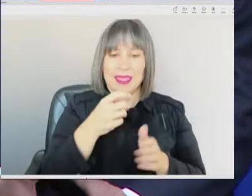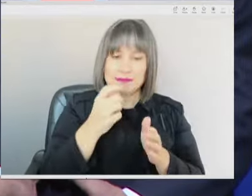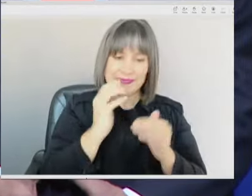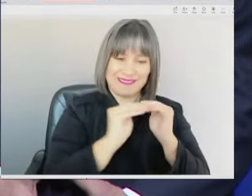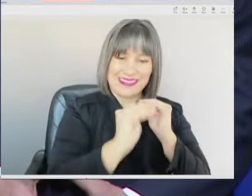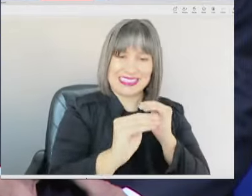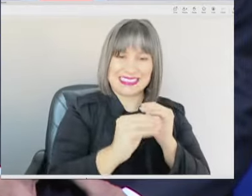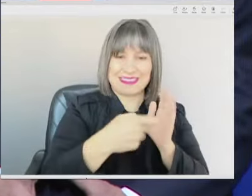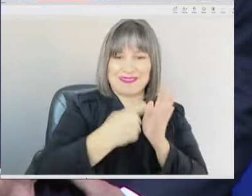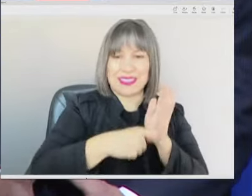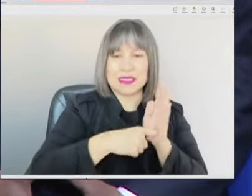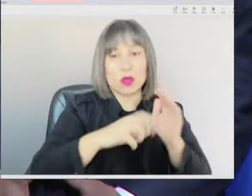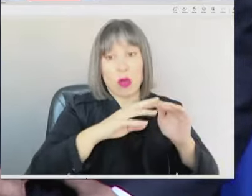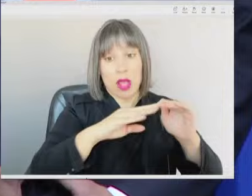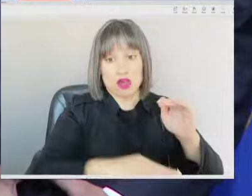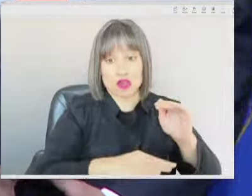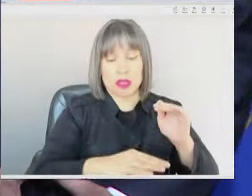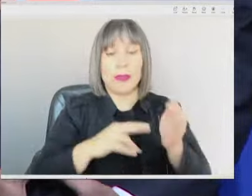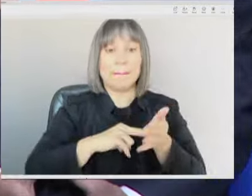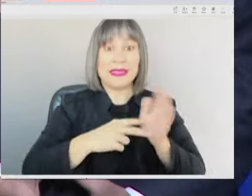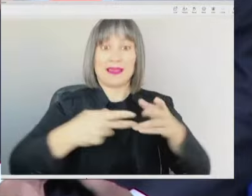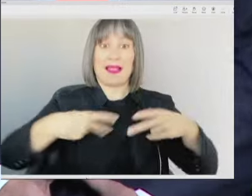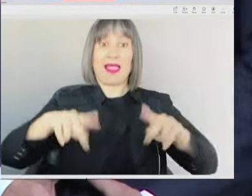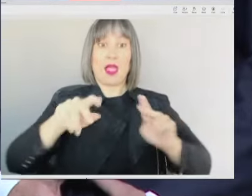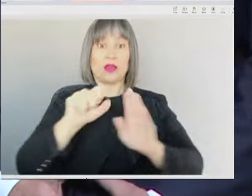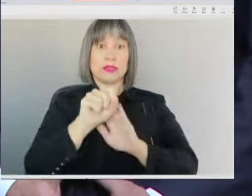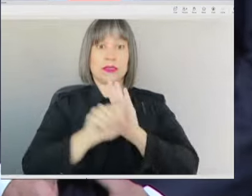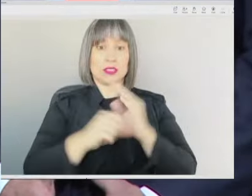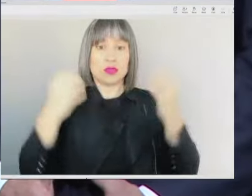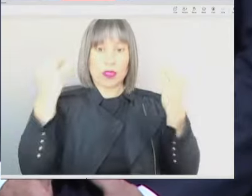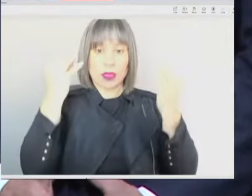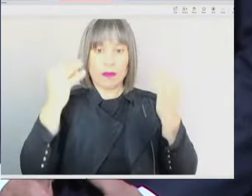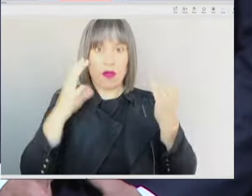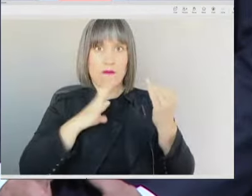allows states to not think about, hey, okay, I'm covered in these costs here, but how do